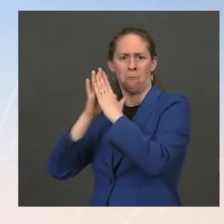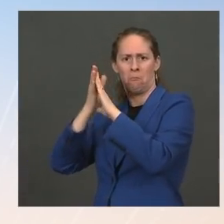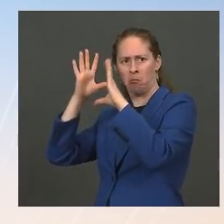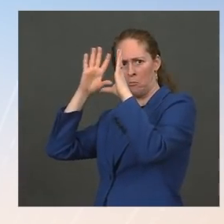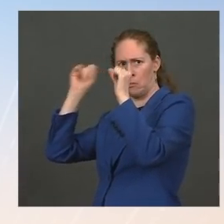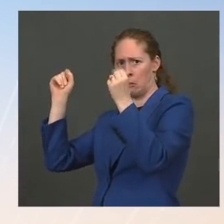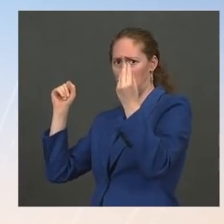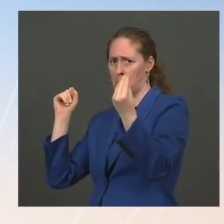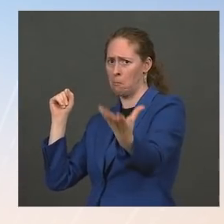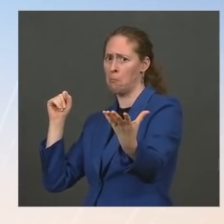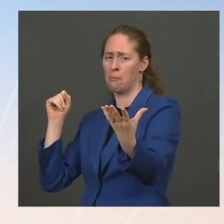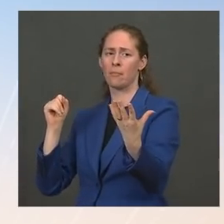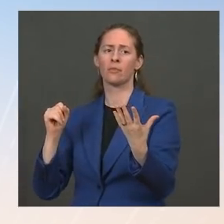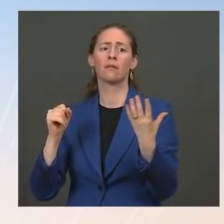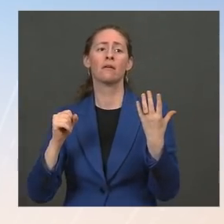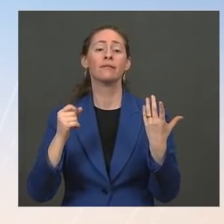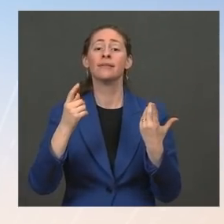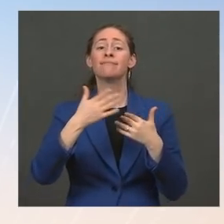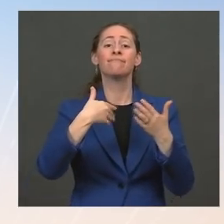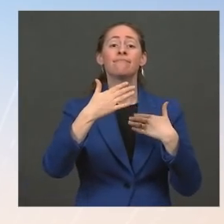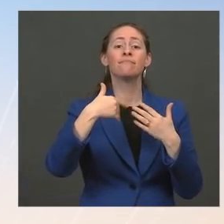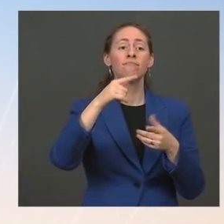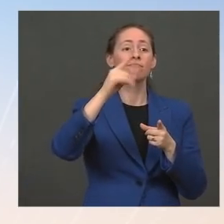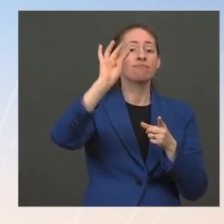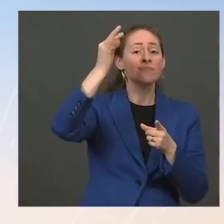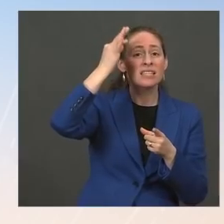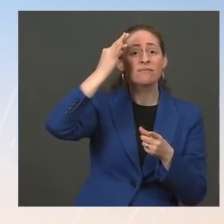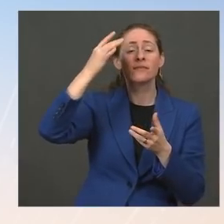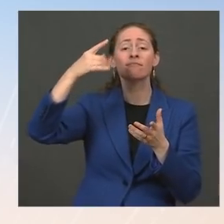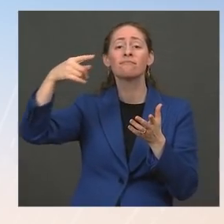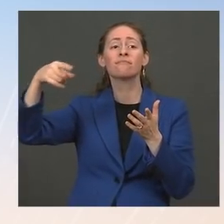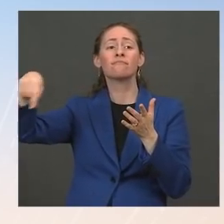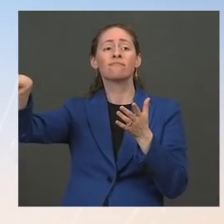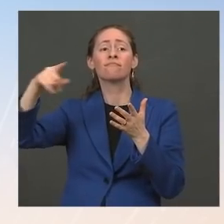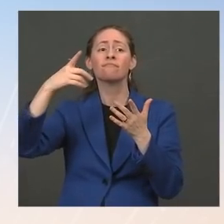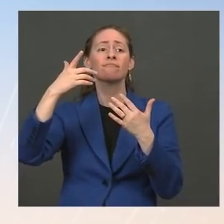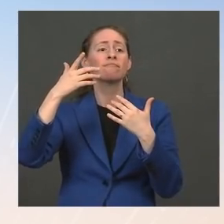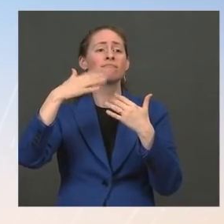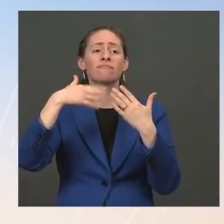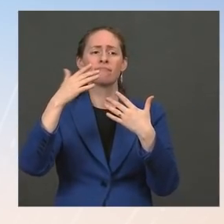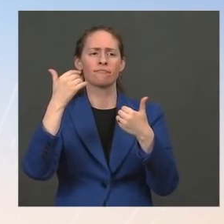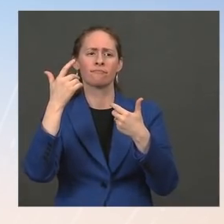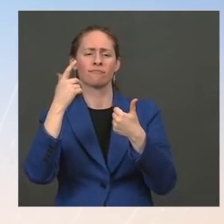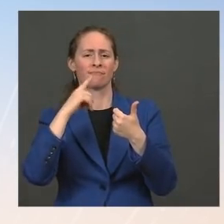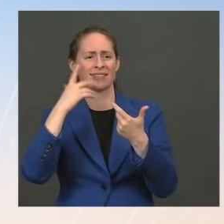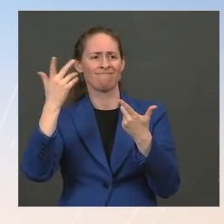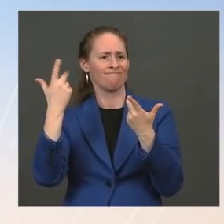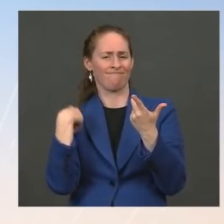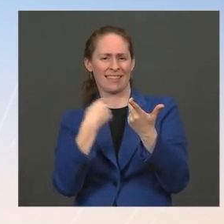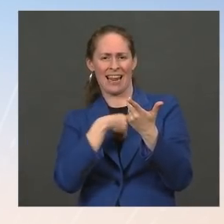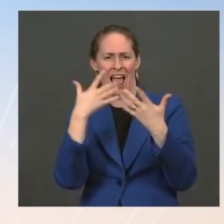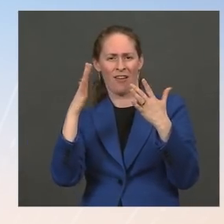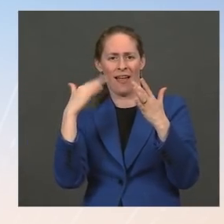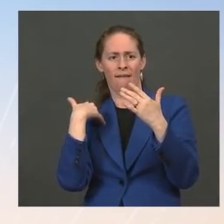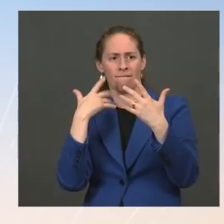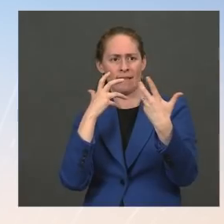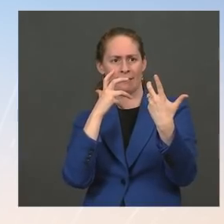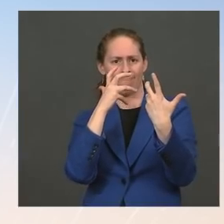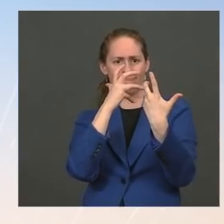in fighting this virus across the world. You know, we have not only provided doses. The President supports the IP waiver --